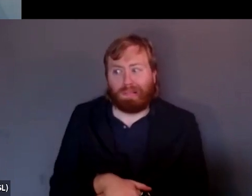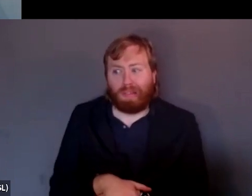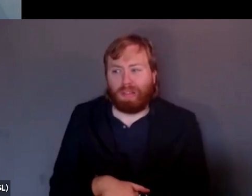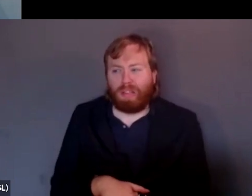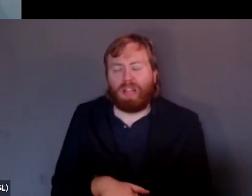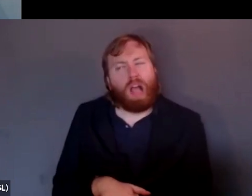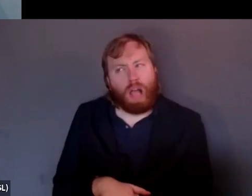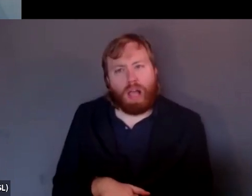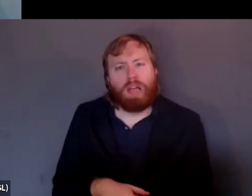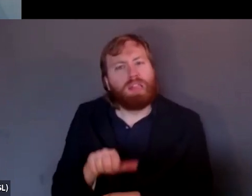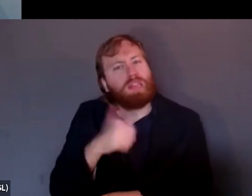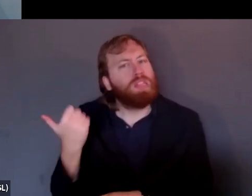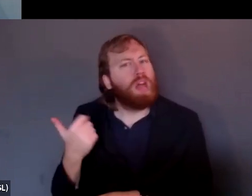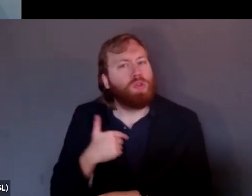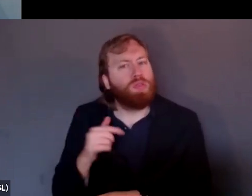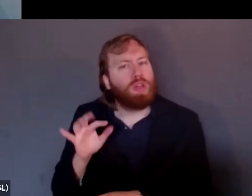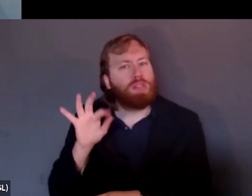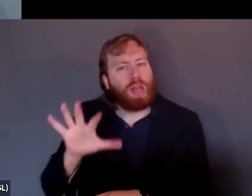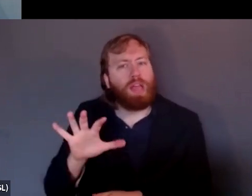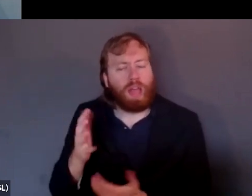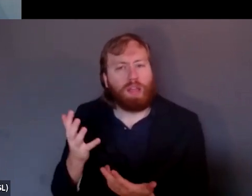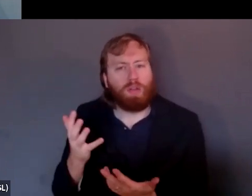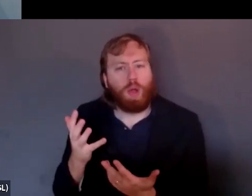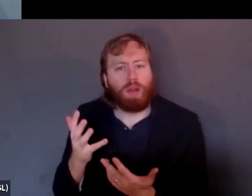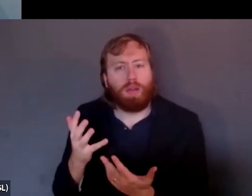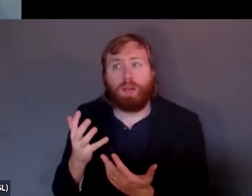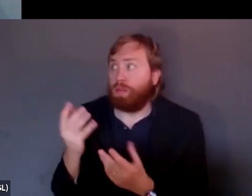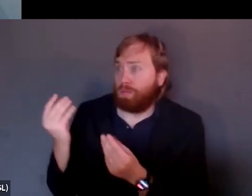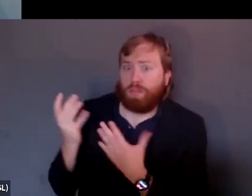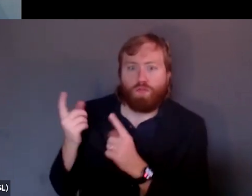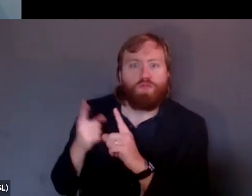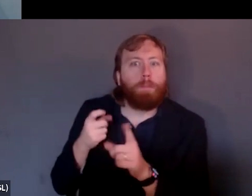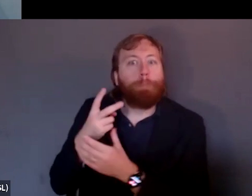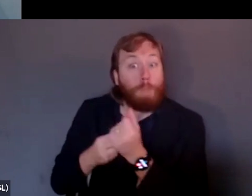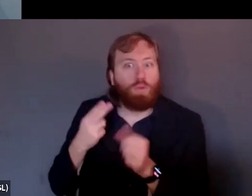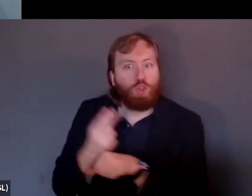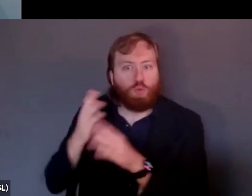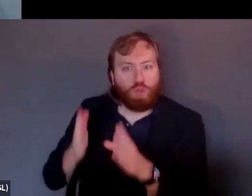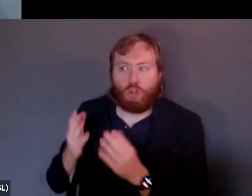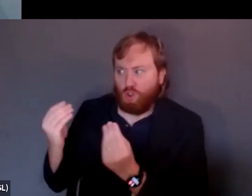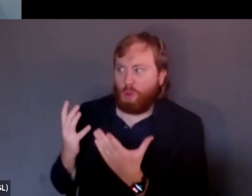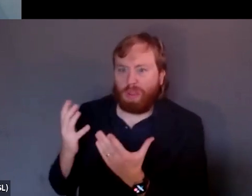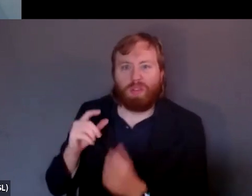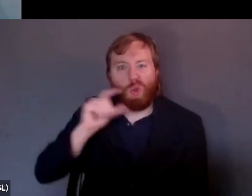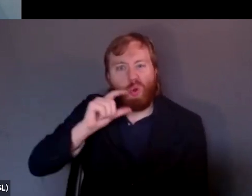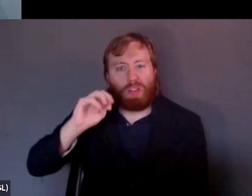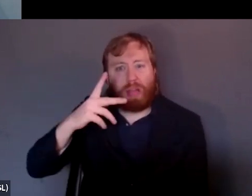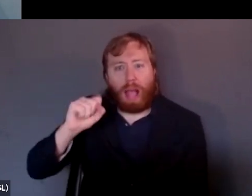The other thing I would say is feedback we got actually from both users on this is that Google Maps works really well for them.